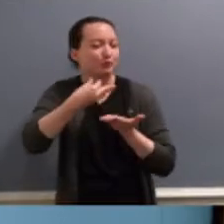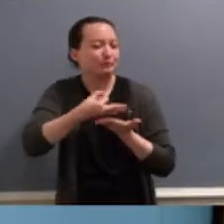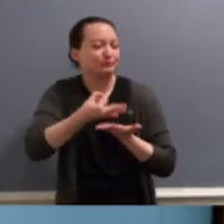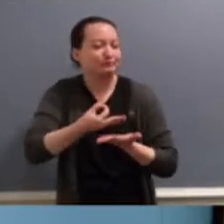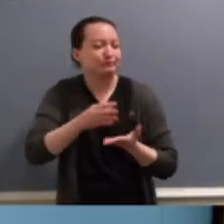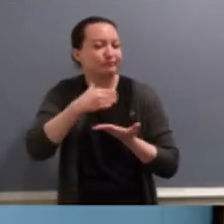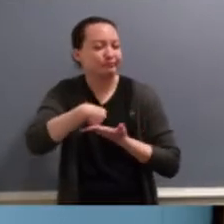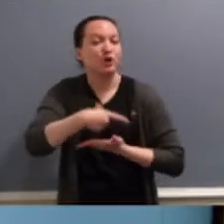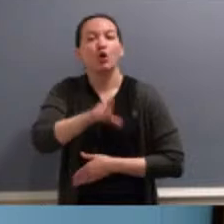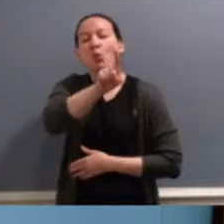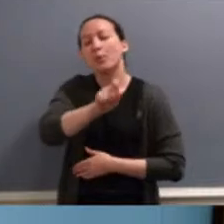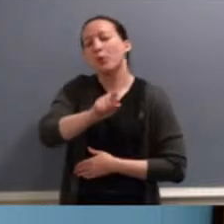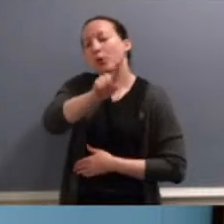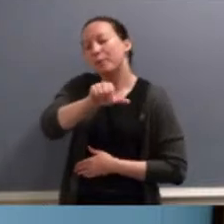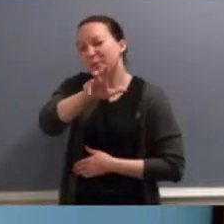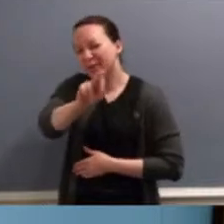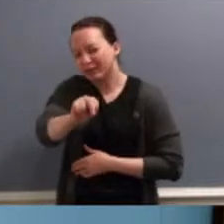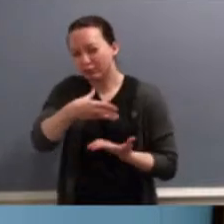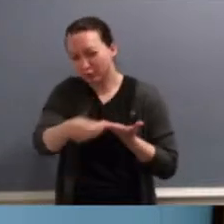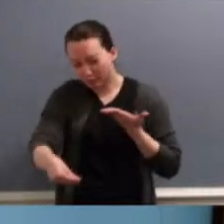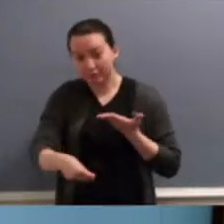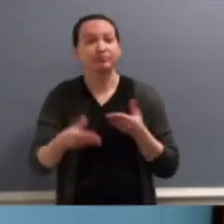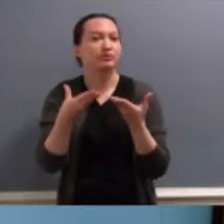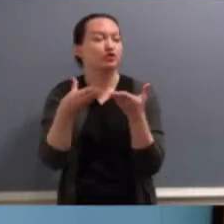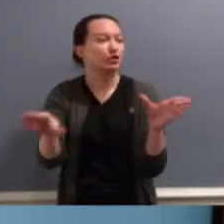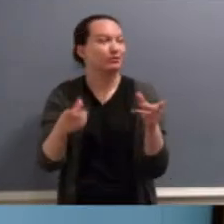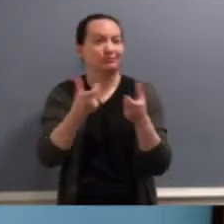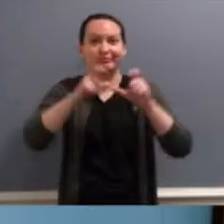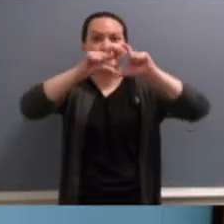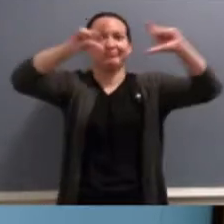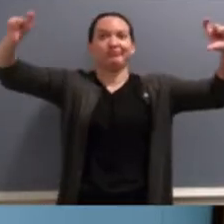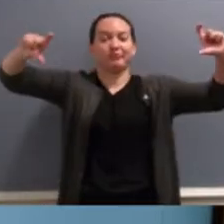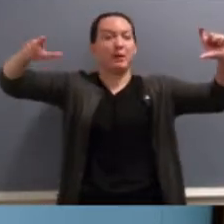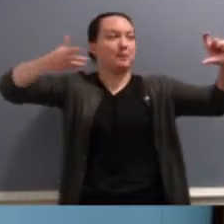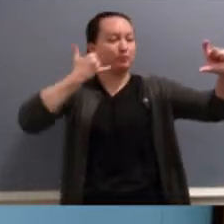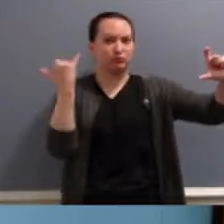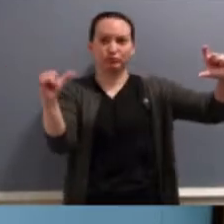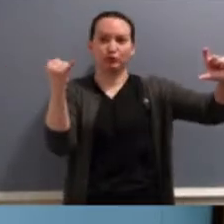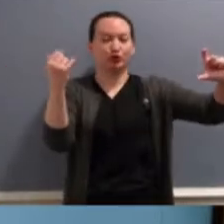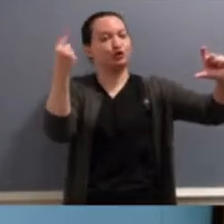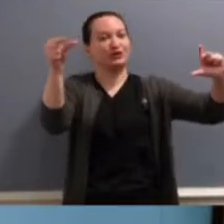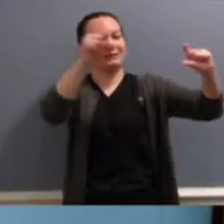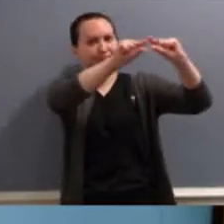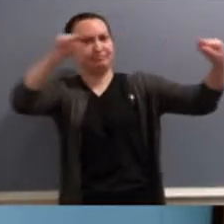billion dollar budget you can see the general fund is the single largest fund in that group